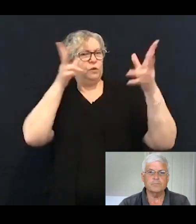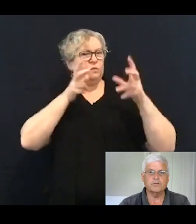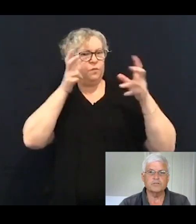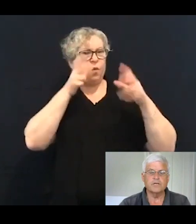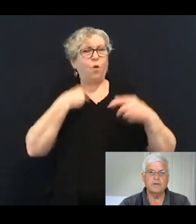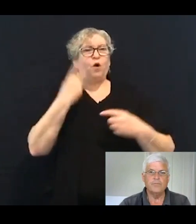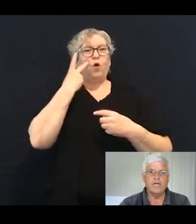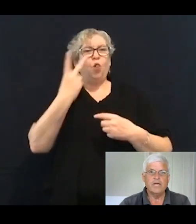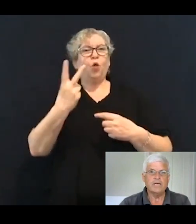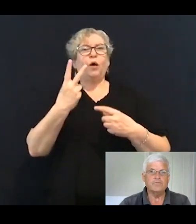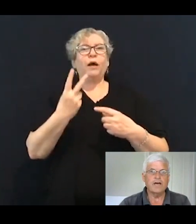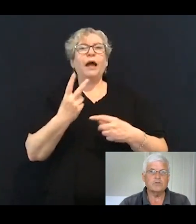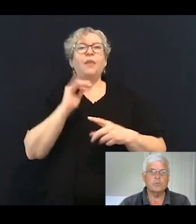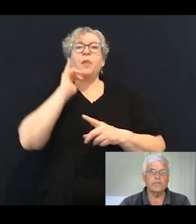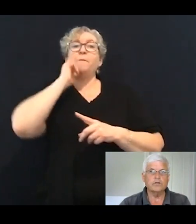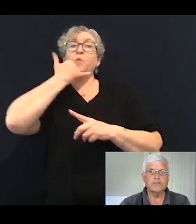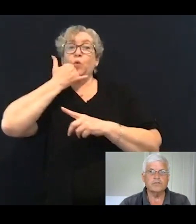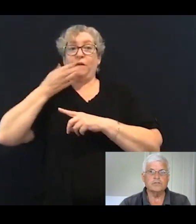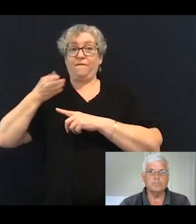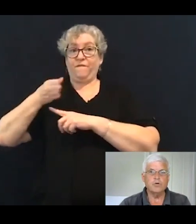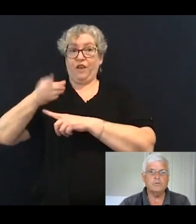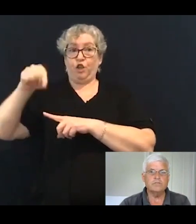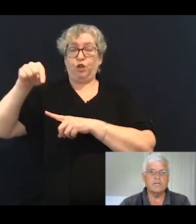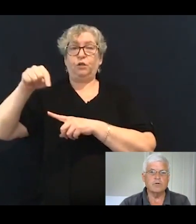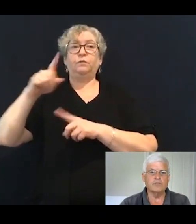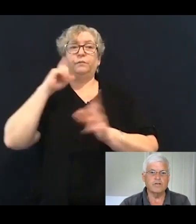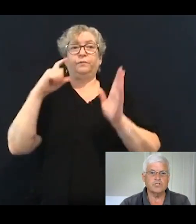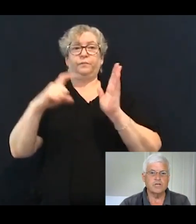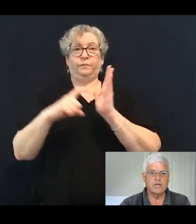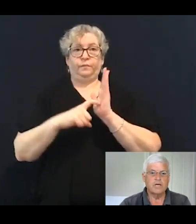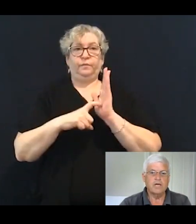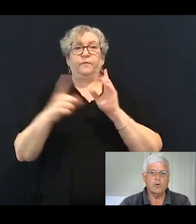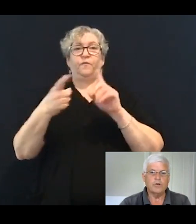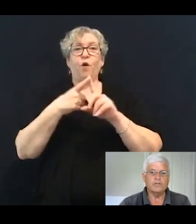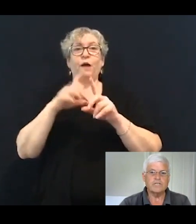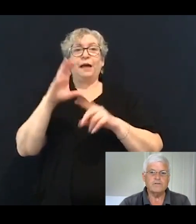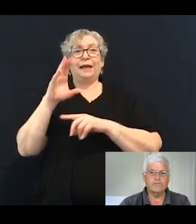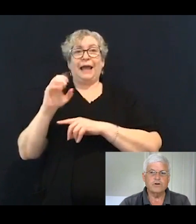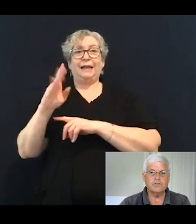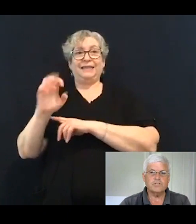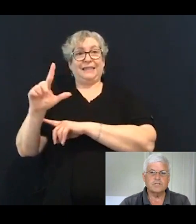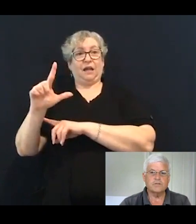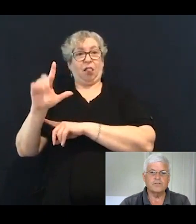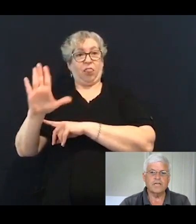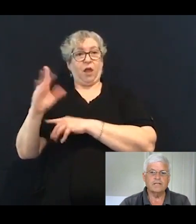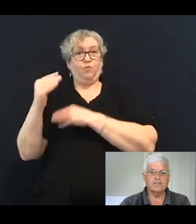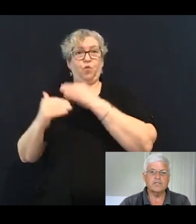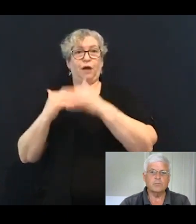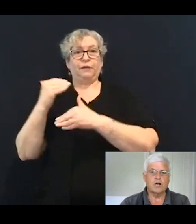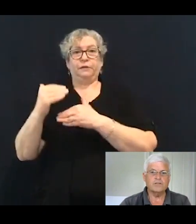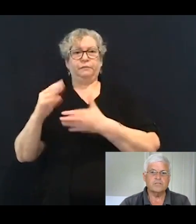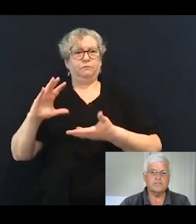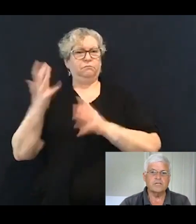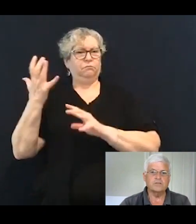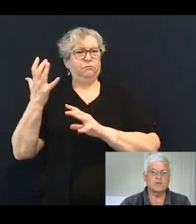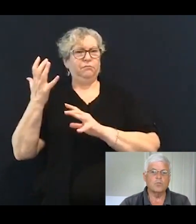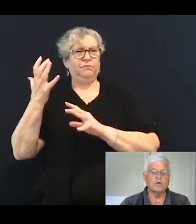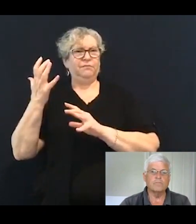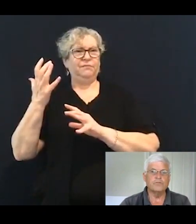In fact, when we looked at the mutant zebrafish, we could see first that the calyceal processes were disrupted--